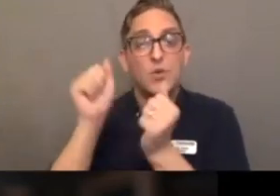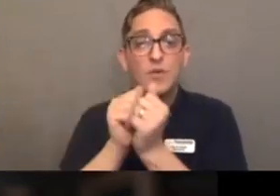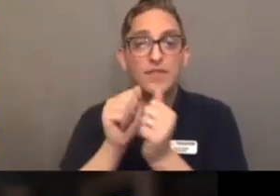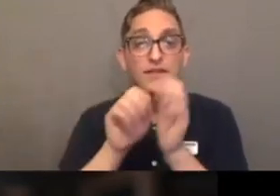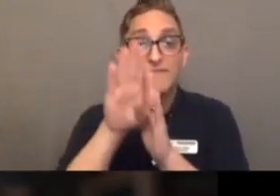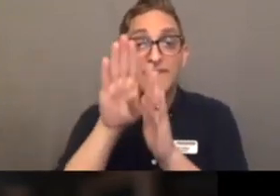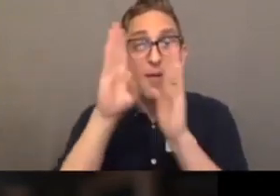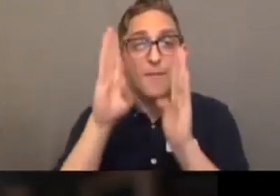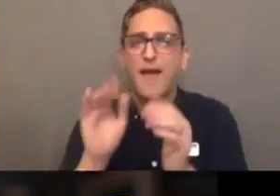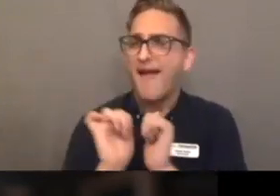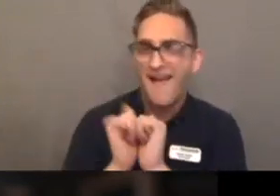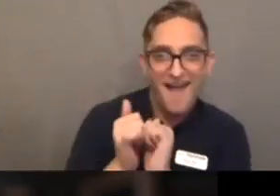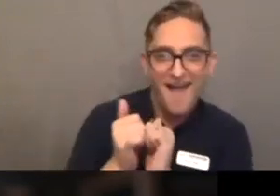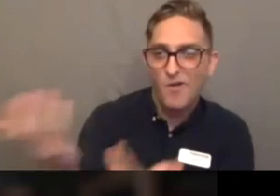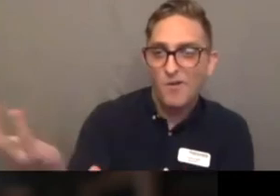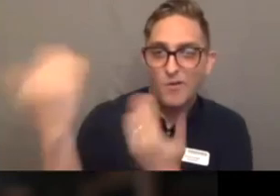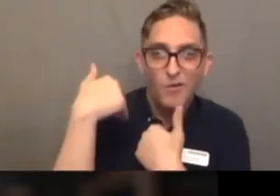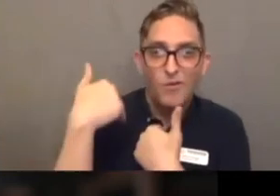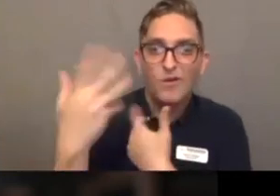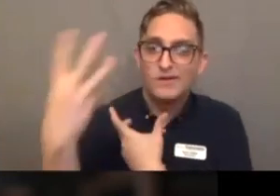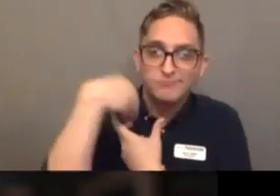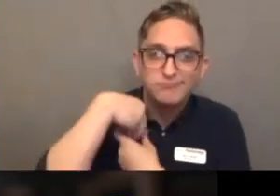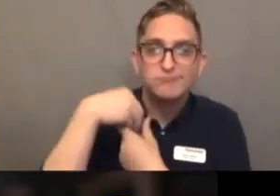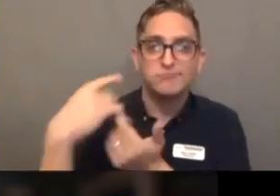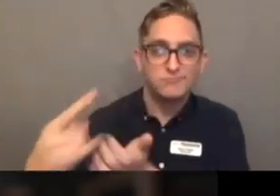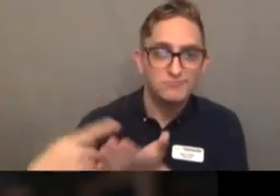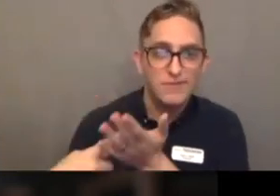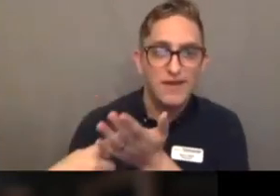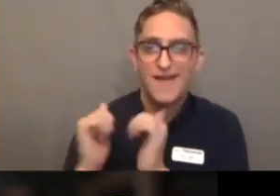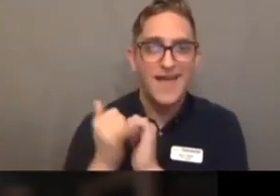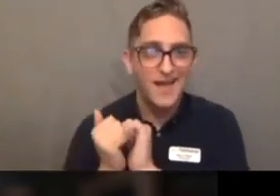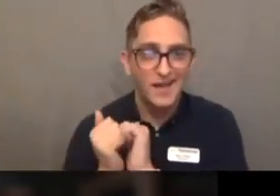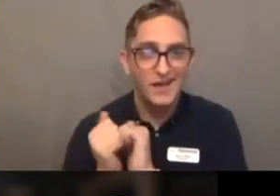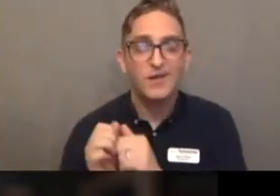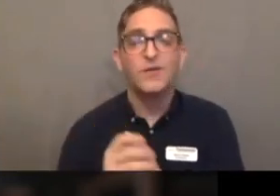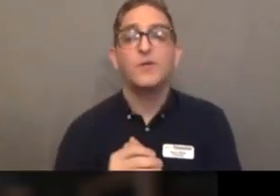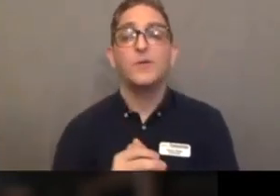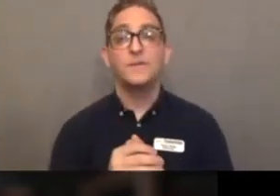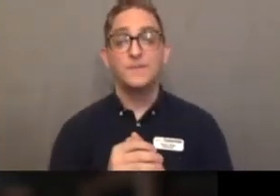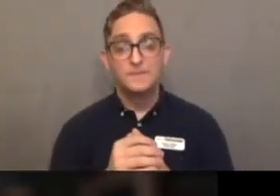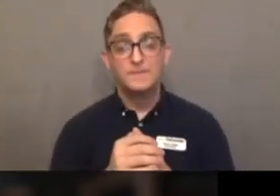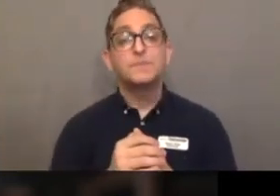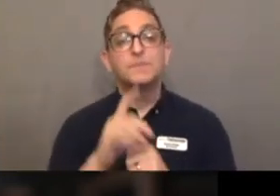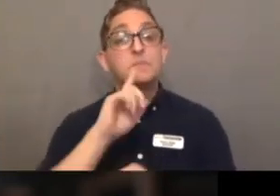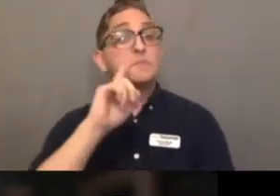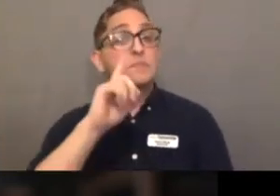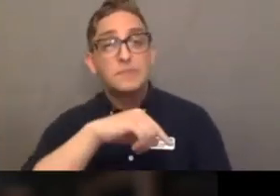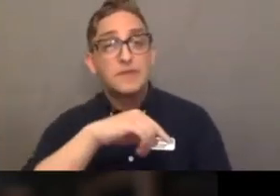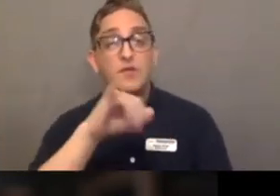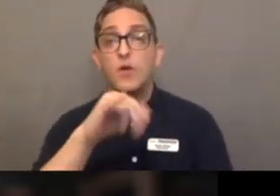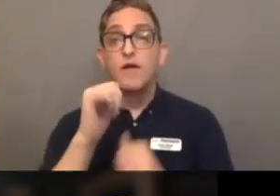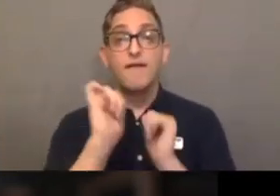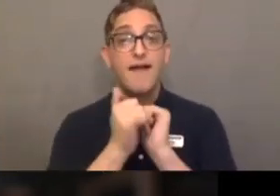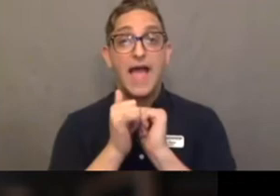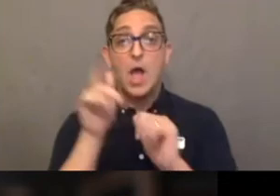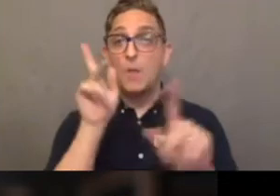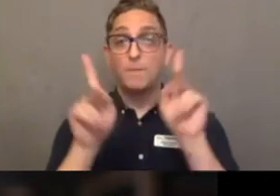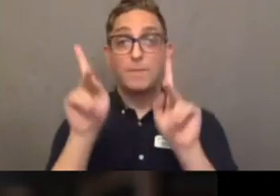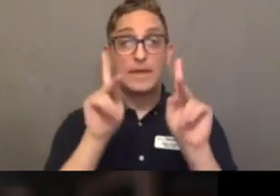The absolute best way to get any developer, stakeholder involved in this type of discussion